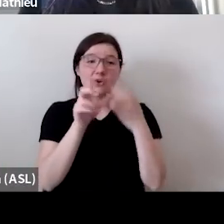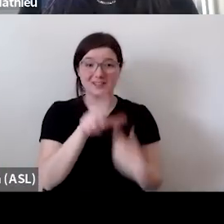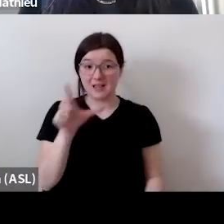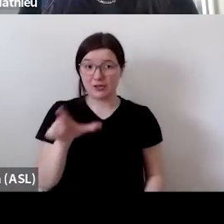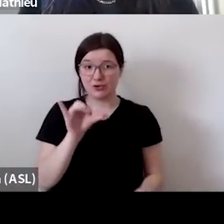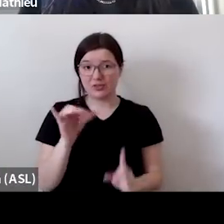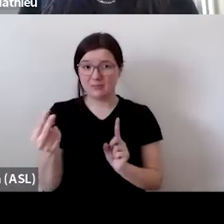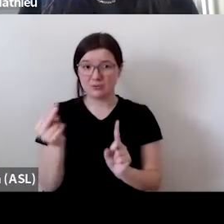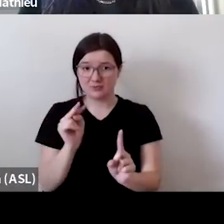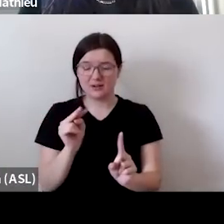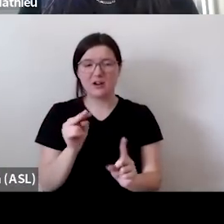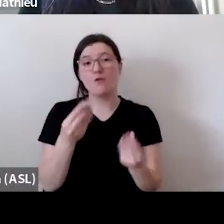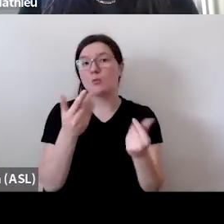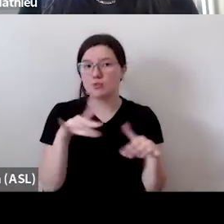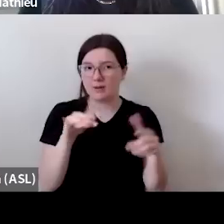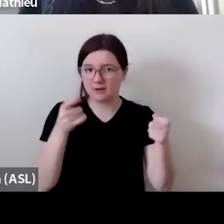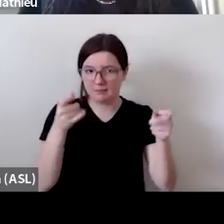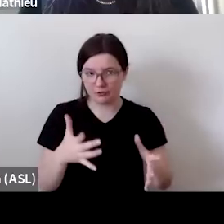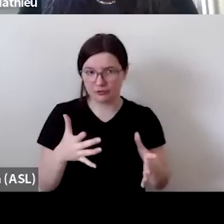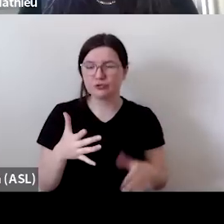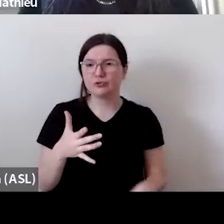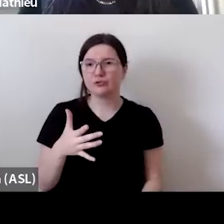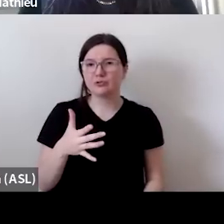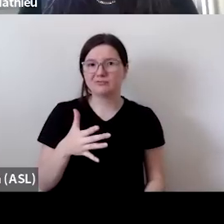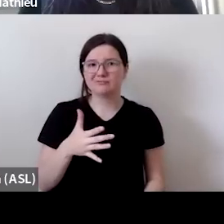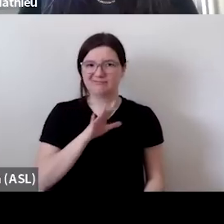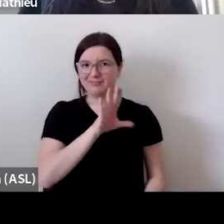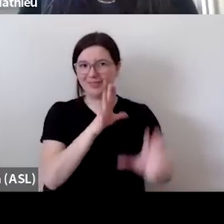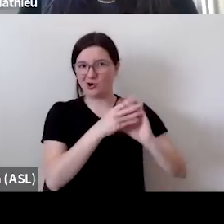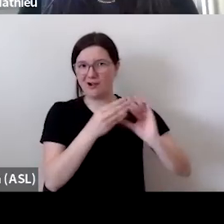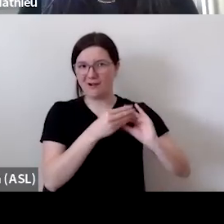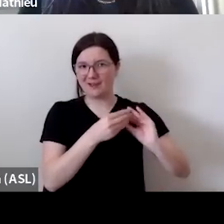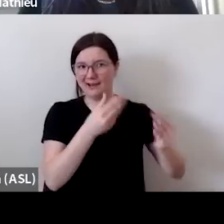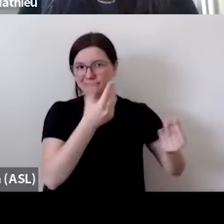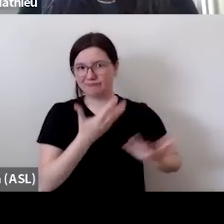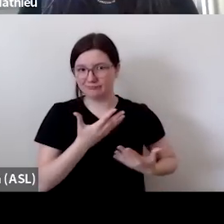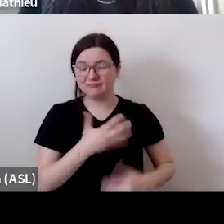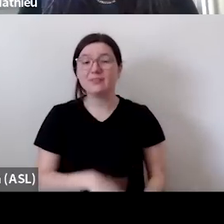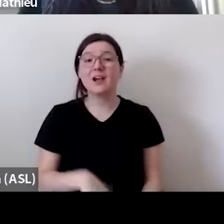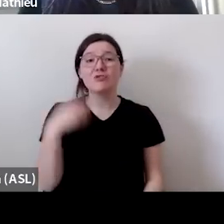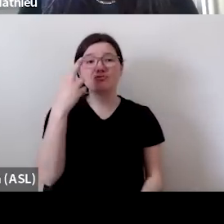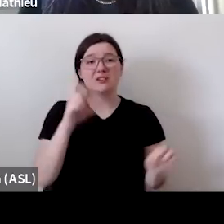or what property managers have said to me is that a reasonable accommodation still has to be reasonable.